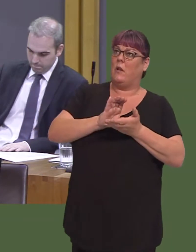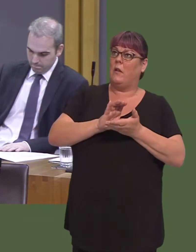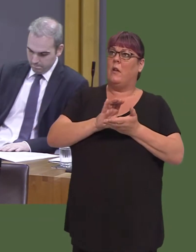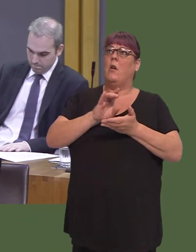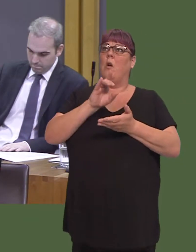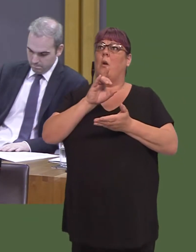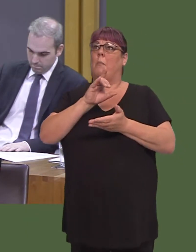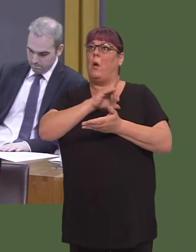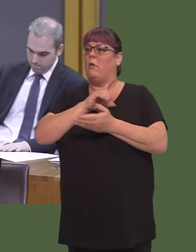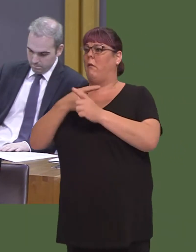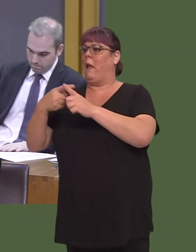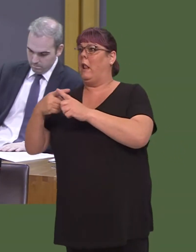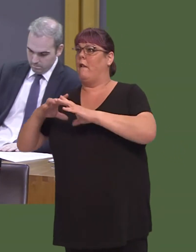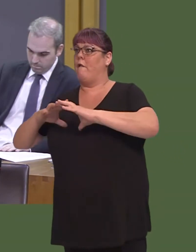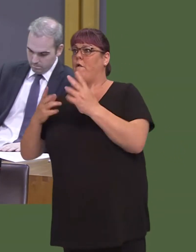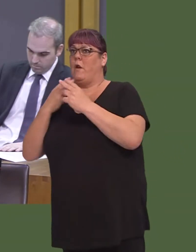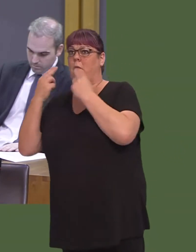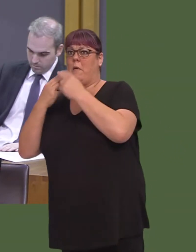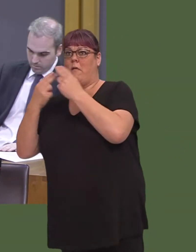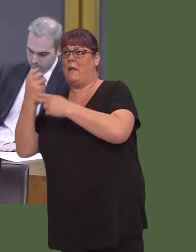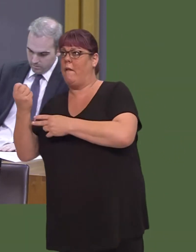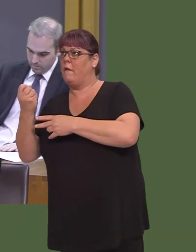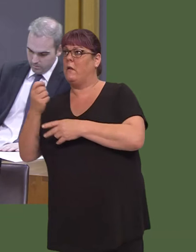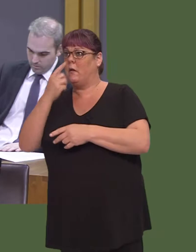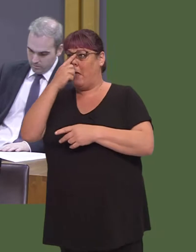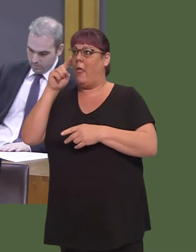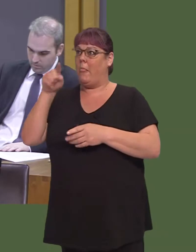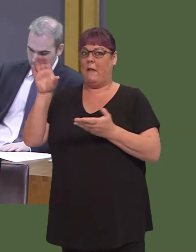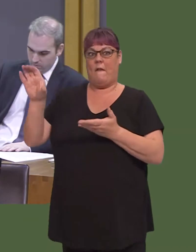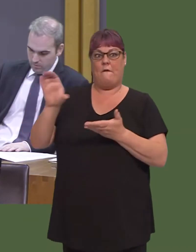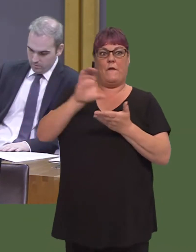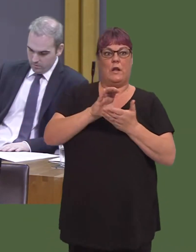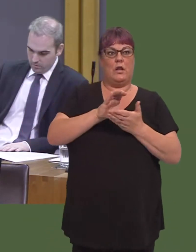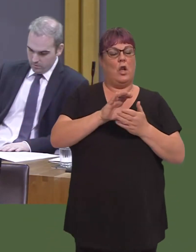calls for a second referendum on devolution, and opposes one when it comes to Brexit. So,